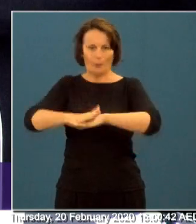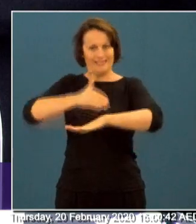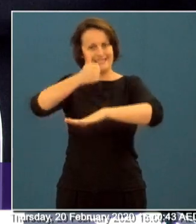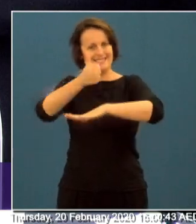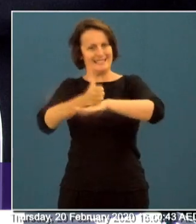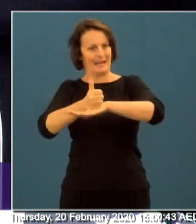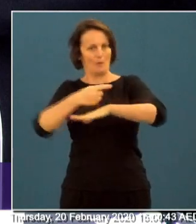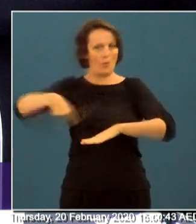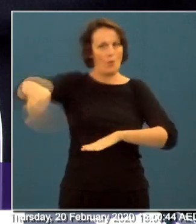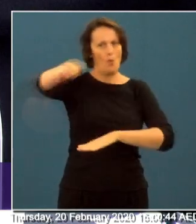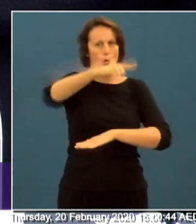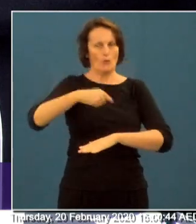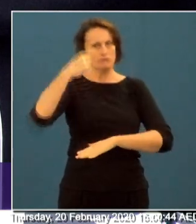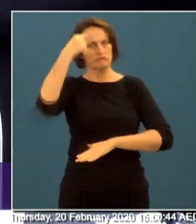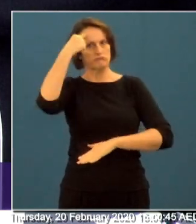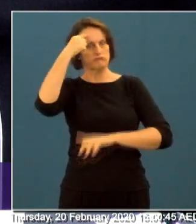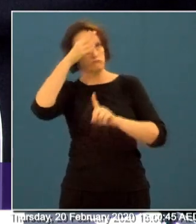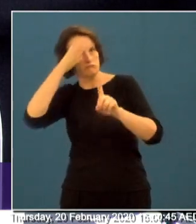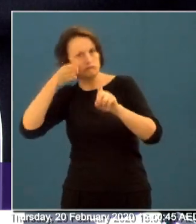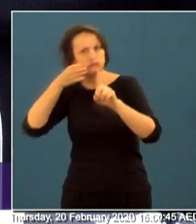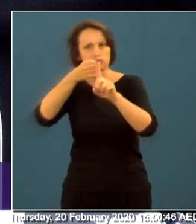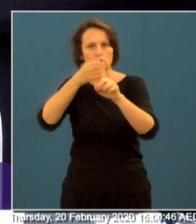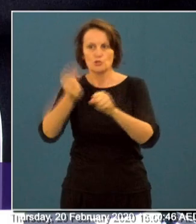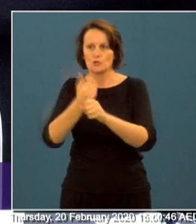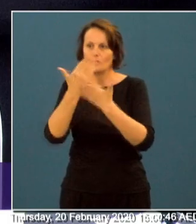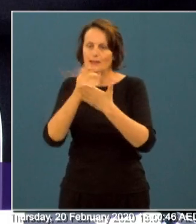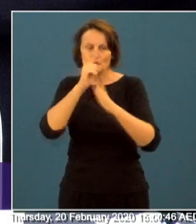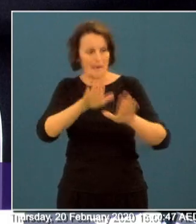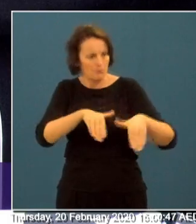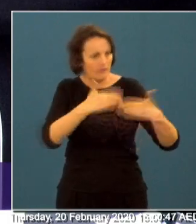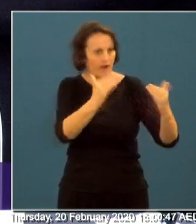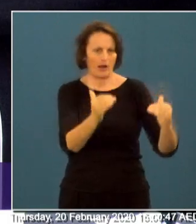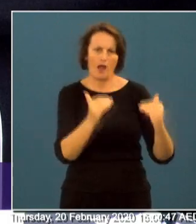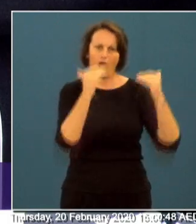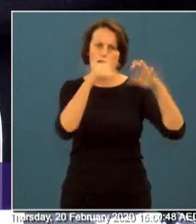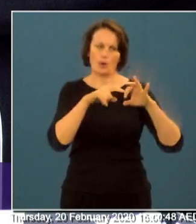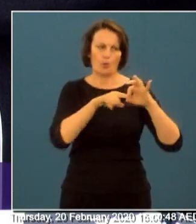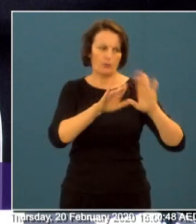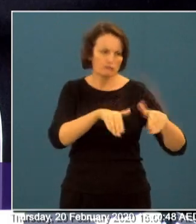health outcomes, for people with intellectual disability and their families, so we know we're actually reducing